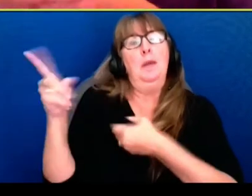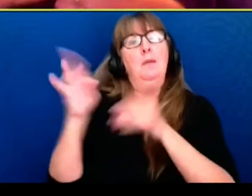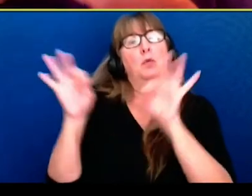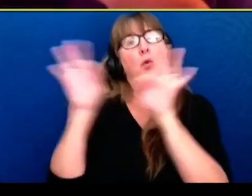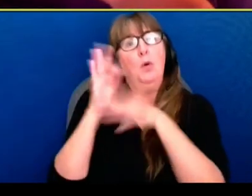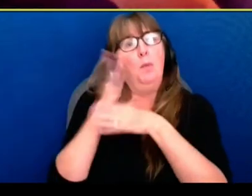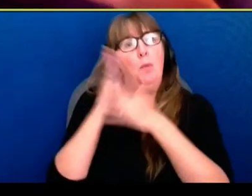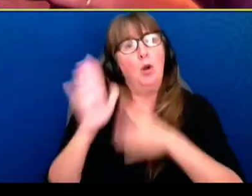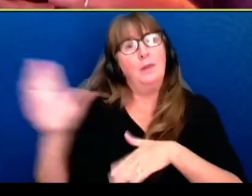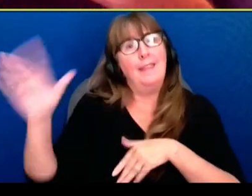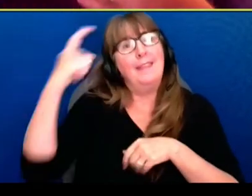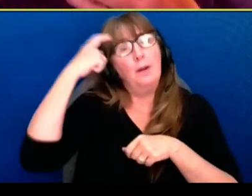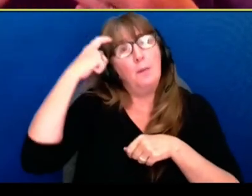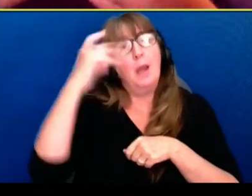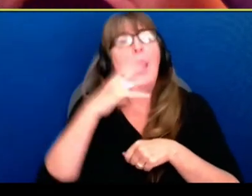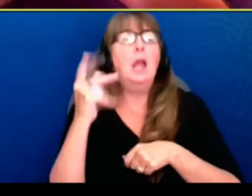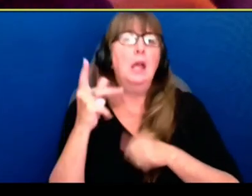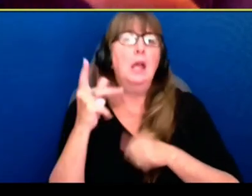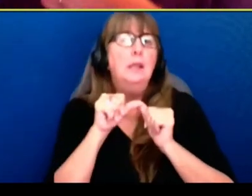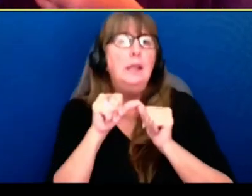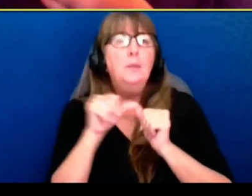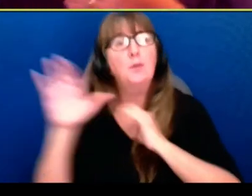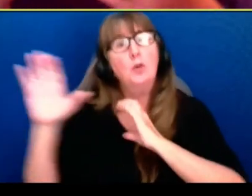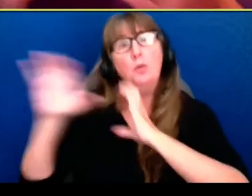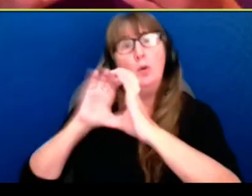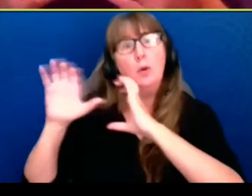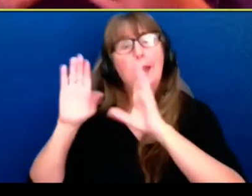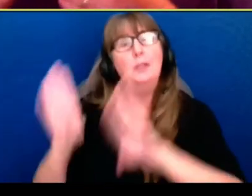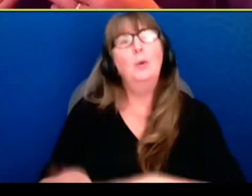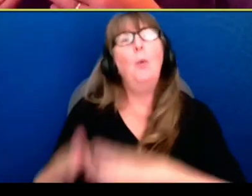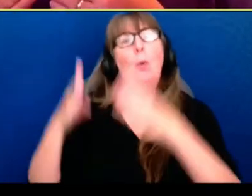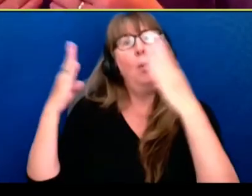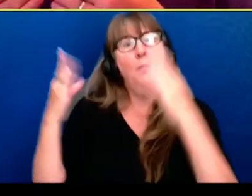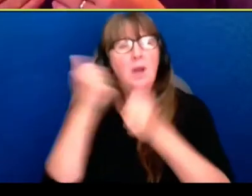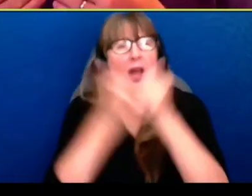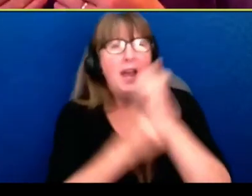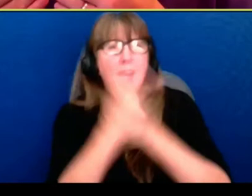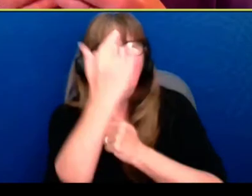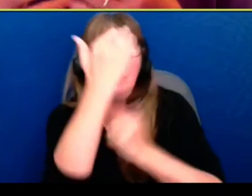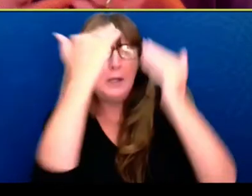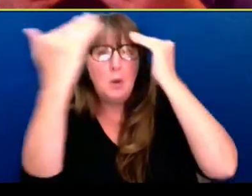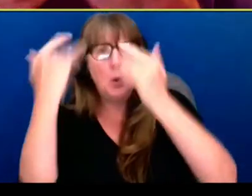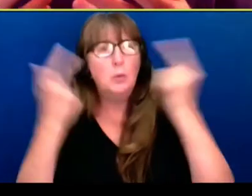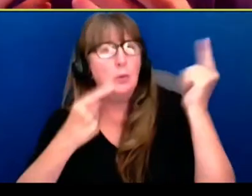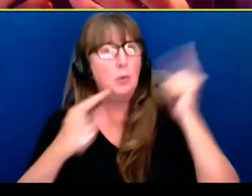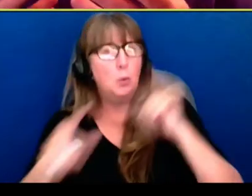It also keeps again those lines of communication where everybody knows what's going on. Think about it.